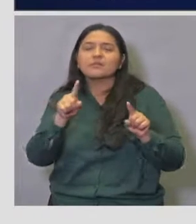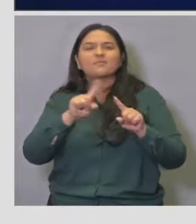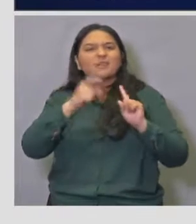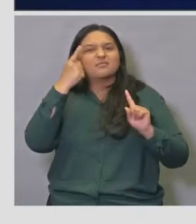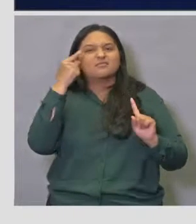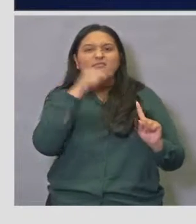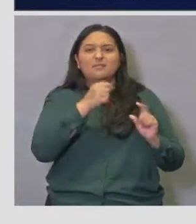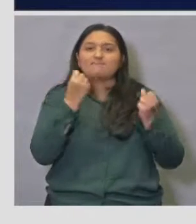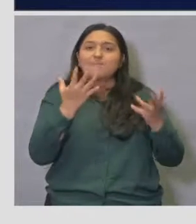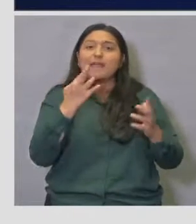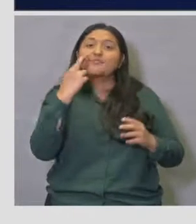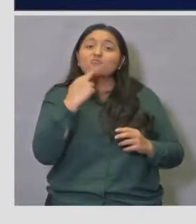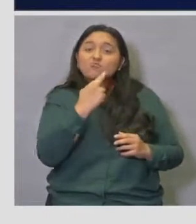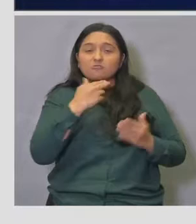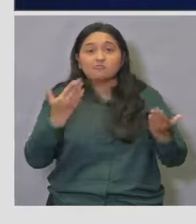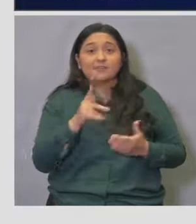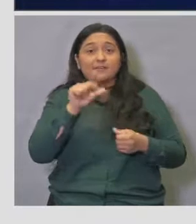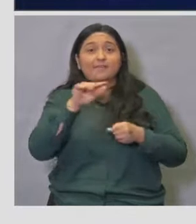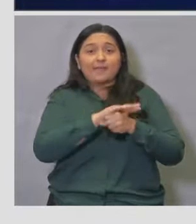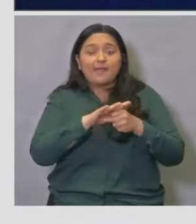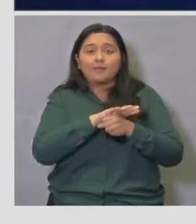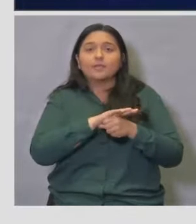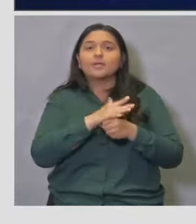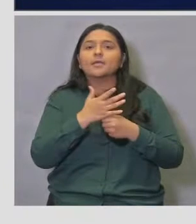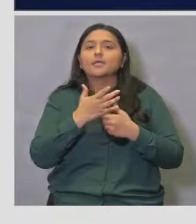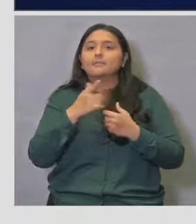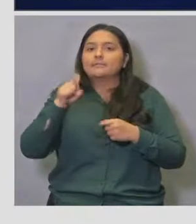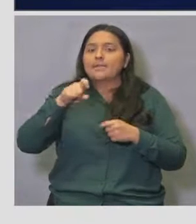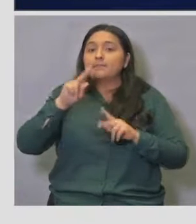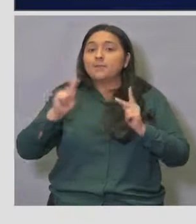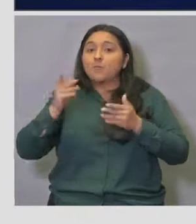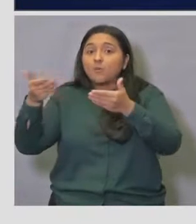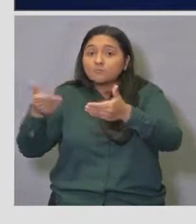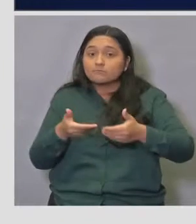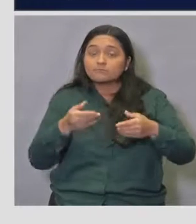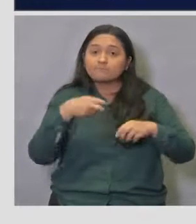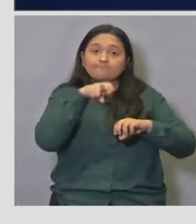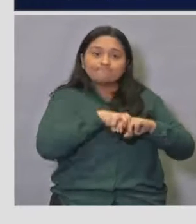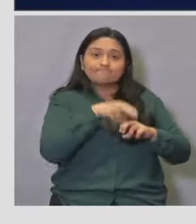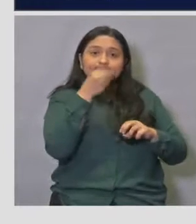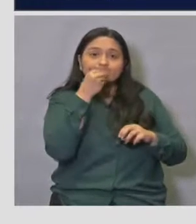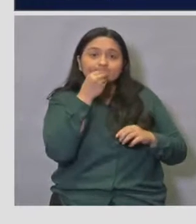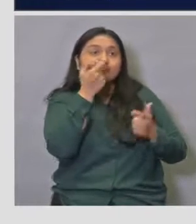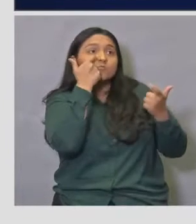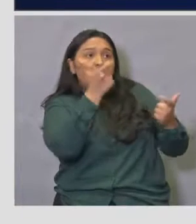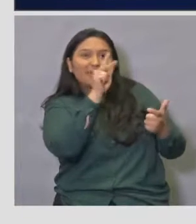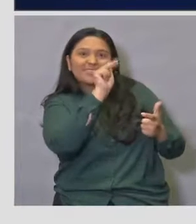INDOORS, INDOOR DINING, BUT THERE ARE A LOT OF RESTAURANTS IN THIS COUNTY THAT ARE DEPENDENT ON PEOPLE COMING INTO